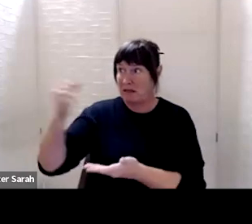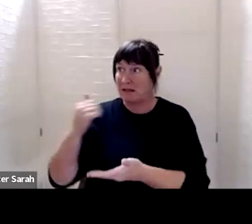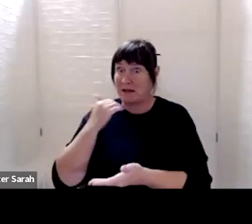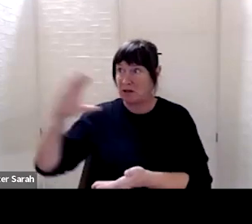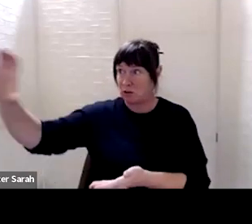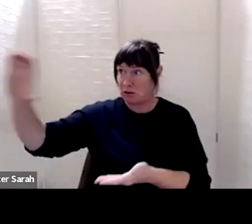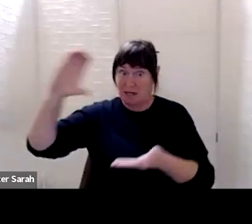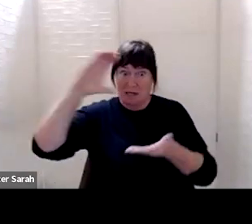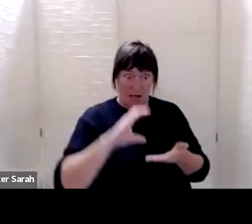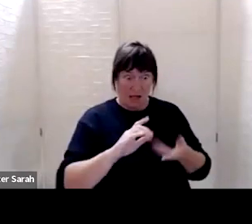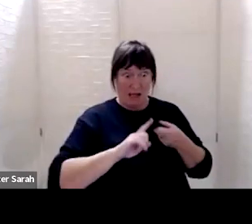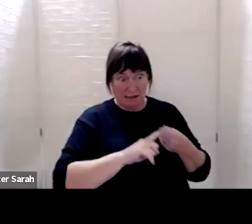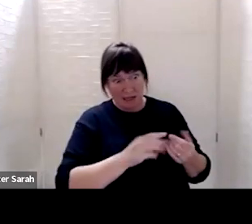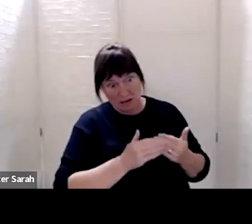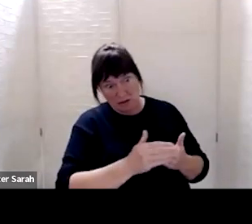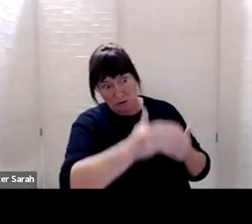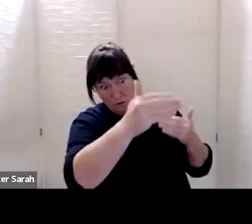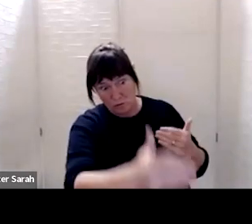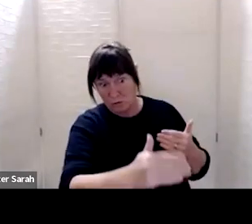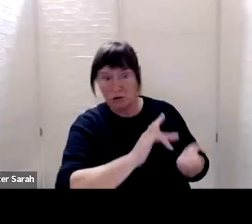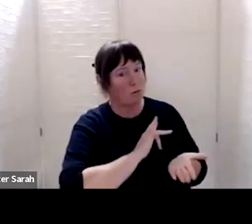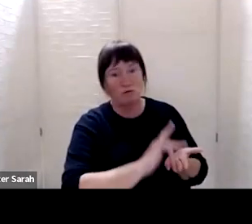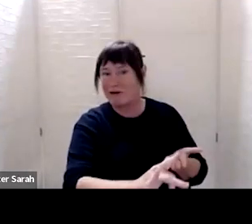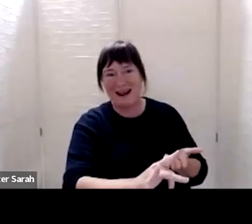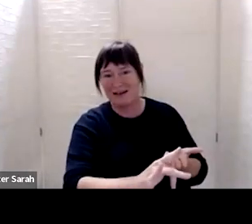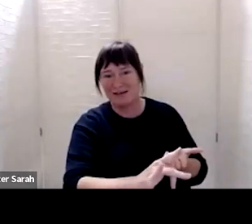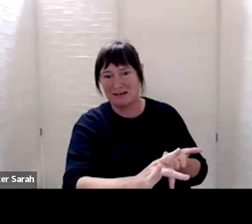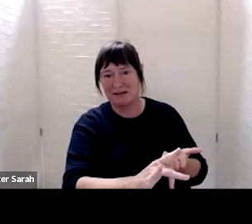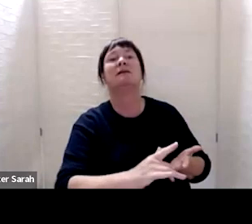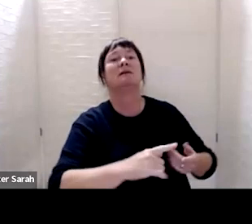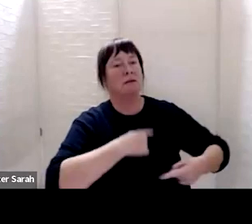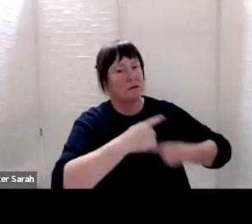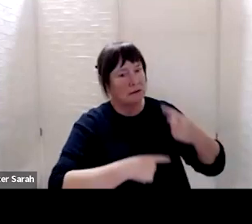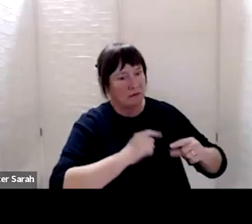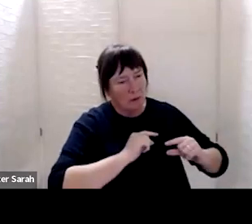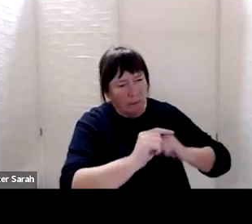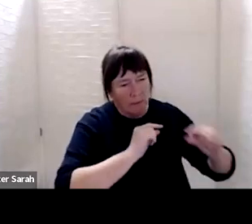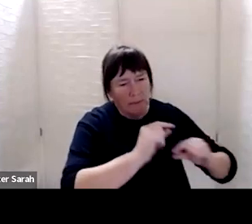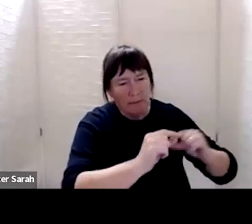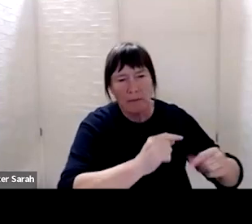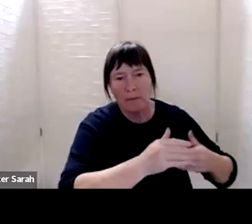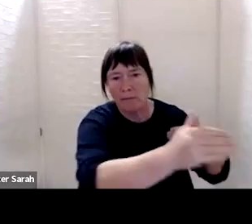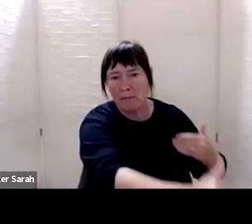can last the allocated time so that you can carry on getting supports throughout that period.